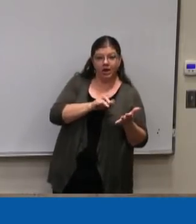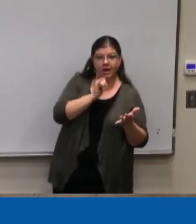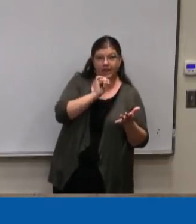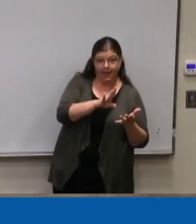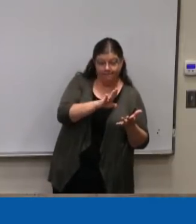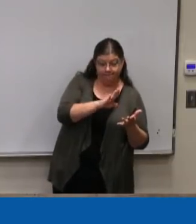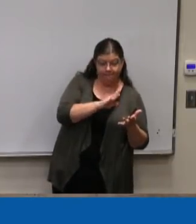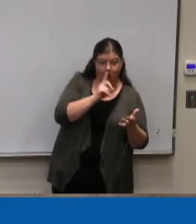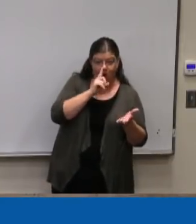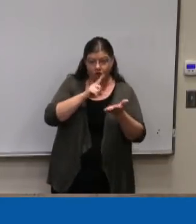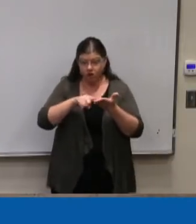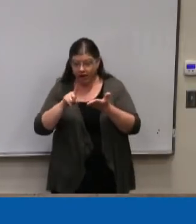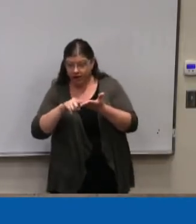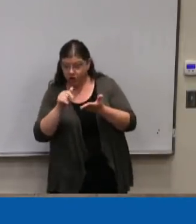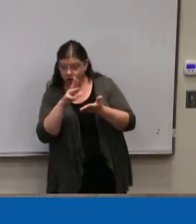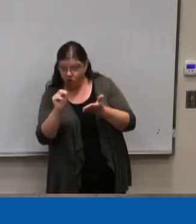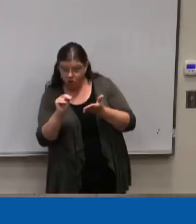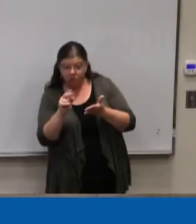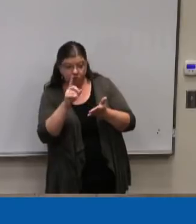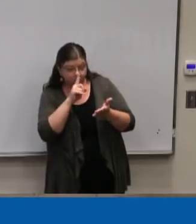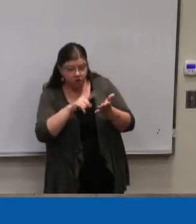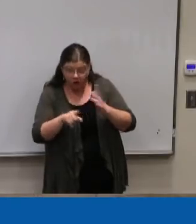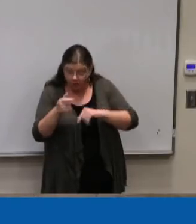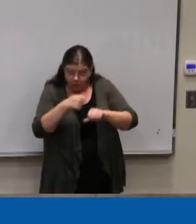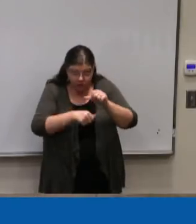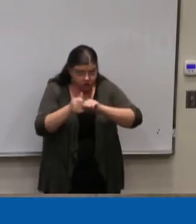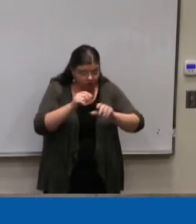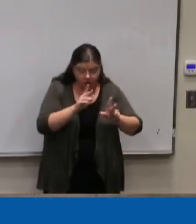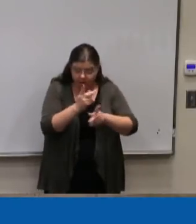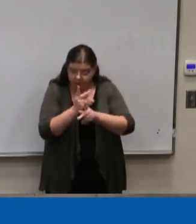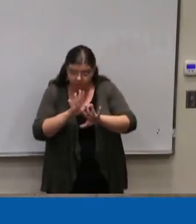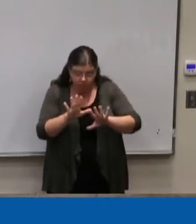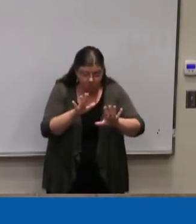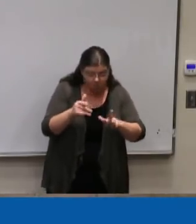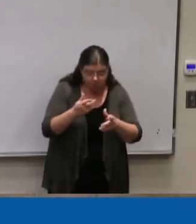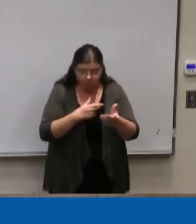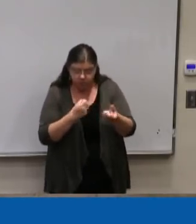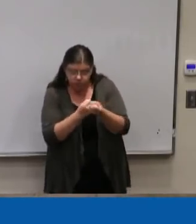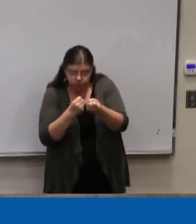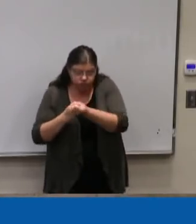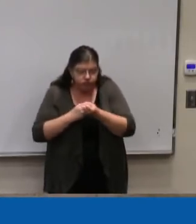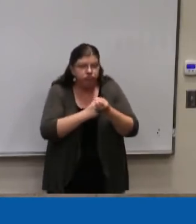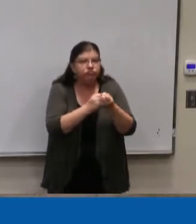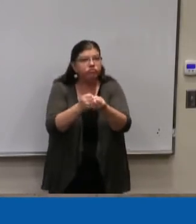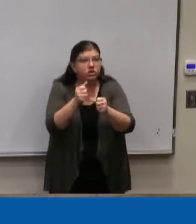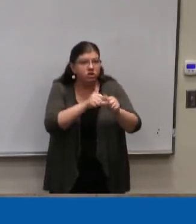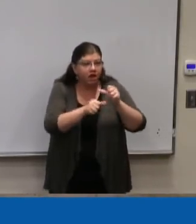are checking in on Zoom on a regular basis with each other, holding each other accountable.